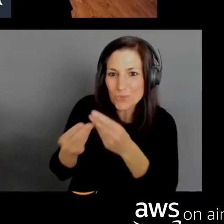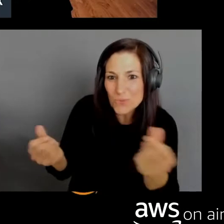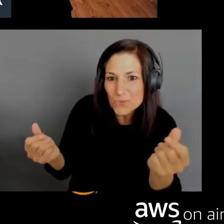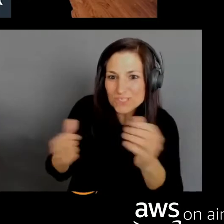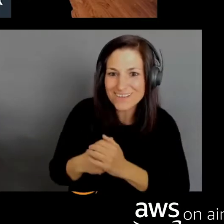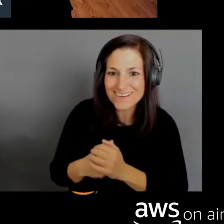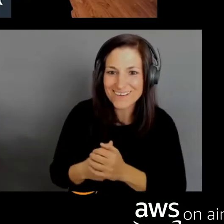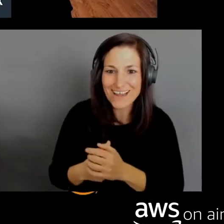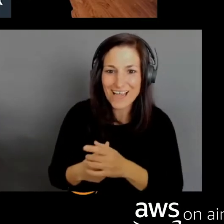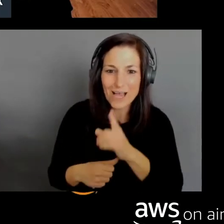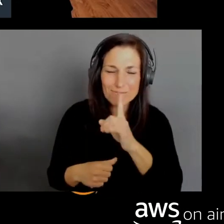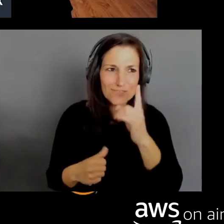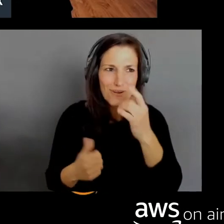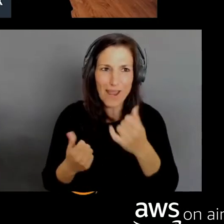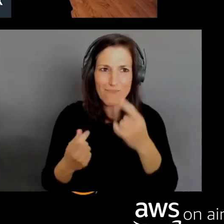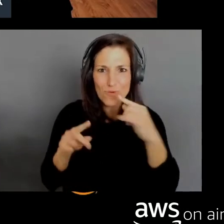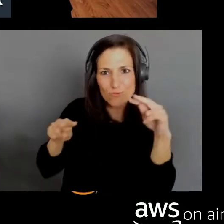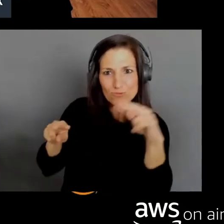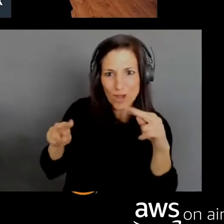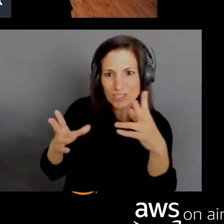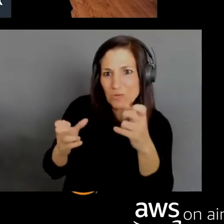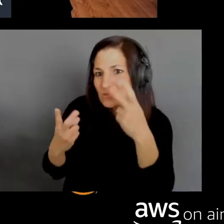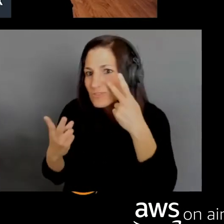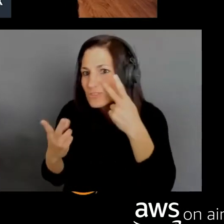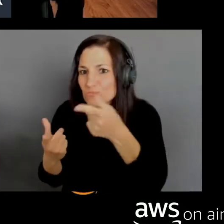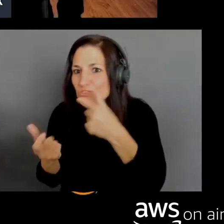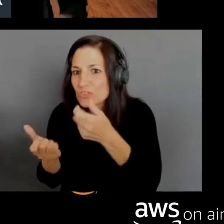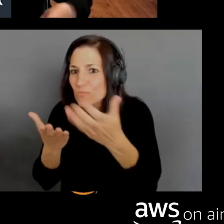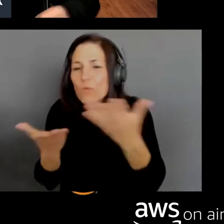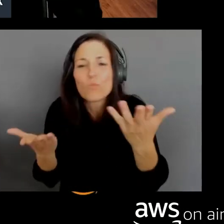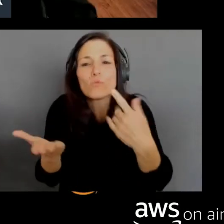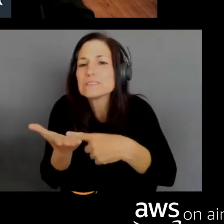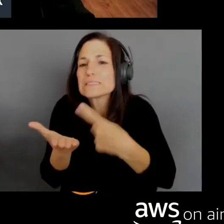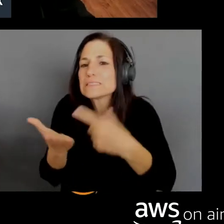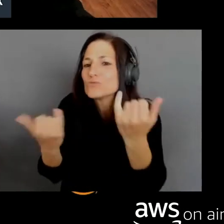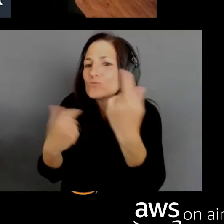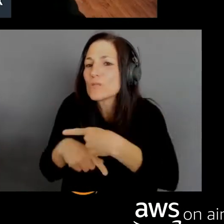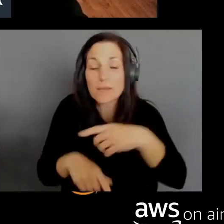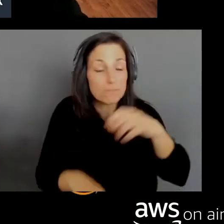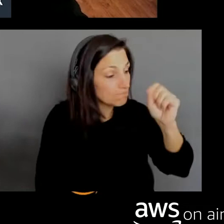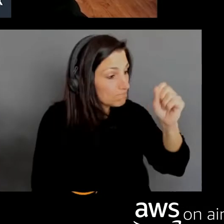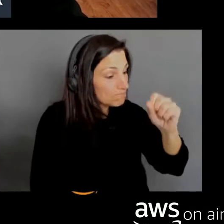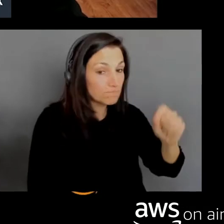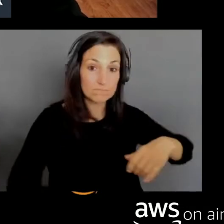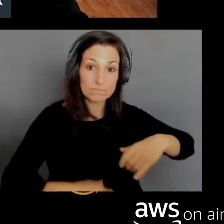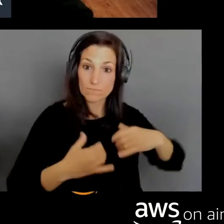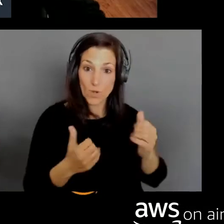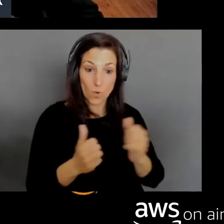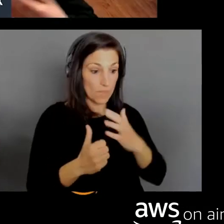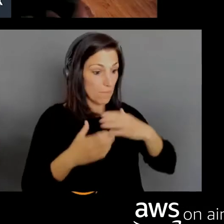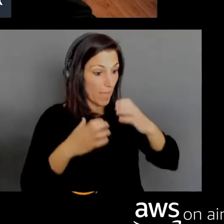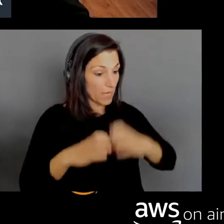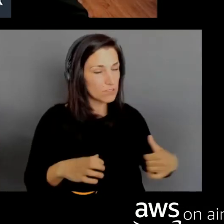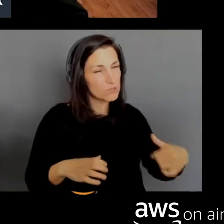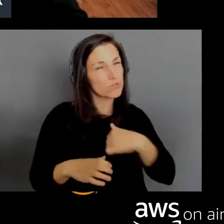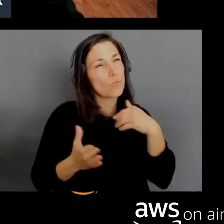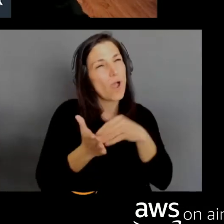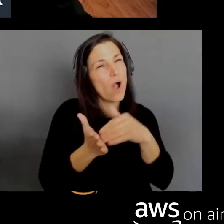So what are we talking about today? Yeah, sure. So with my customers, we often think about, one, how do we build